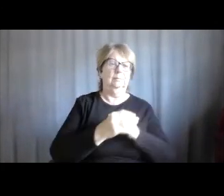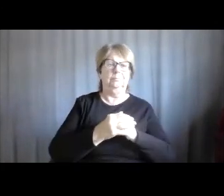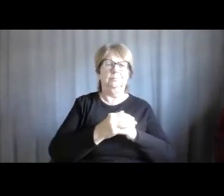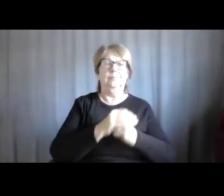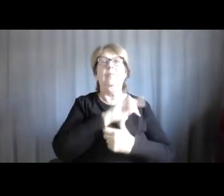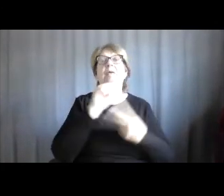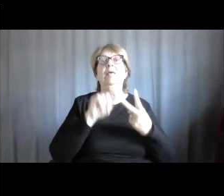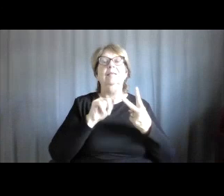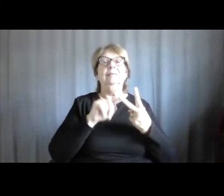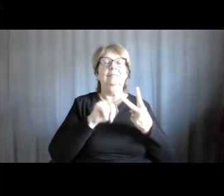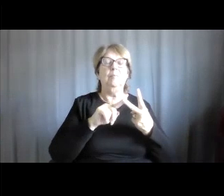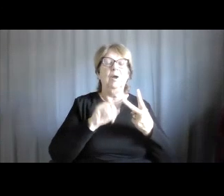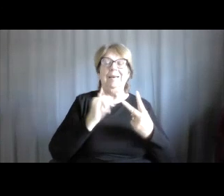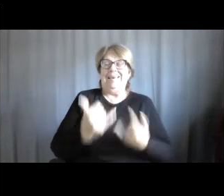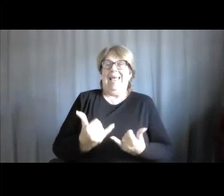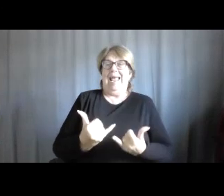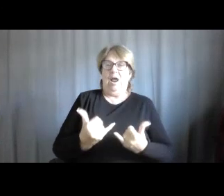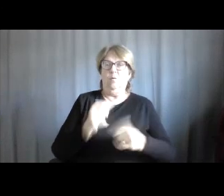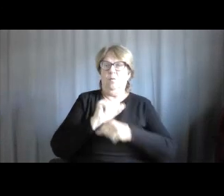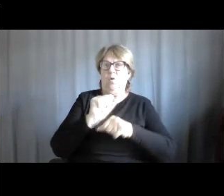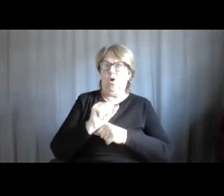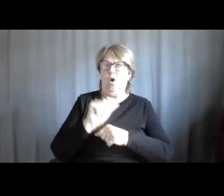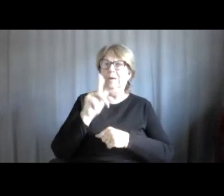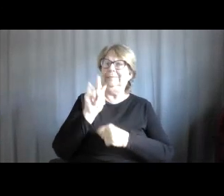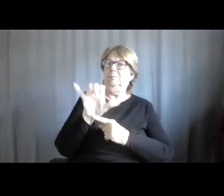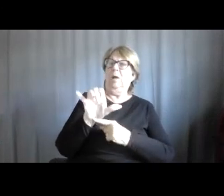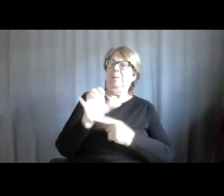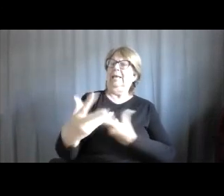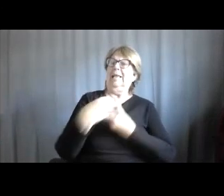and what we are currently working on is public engagement. [Roby Poche (DES)] This is all about